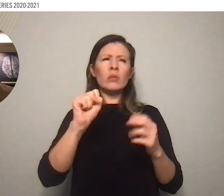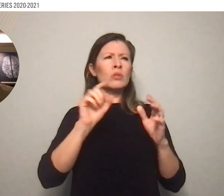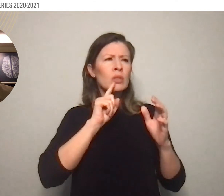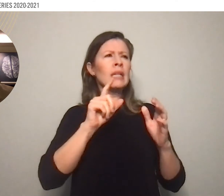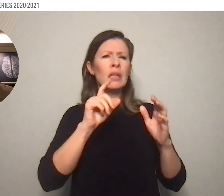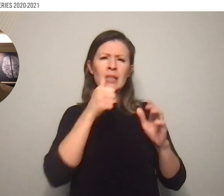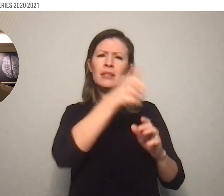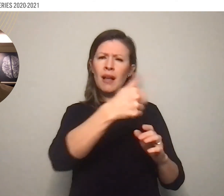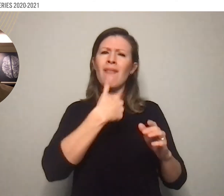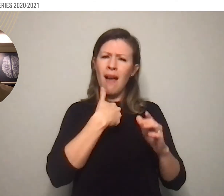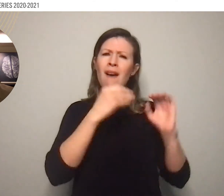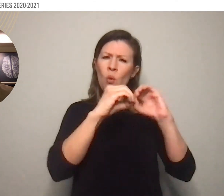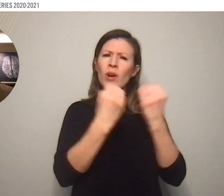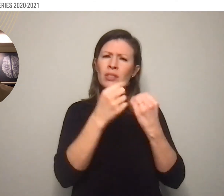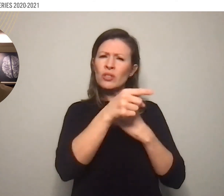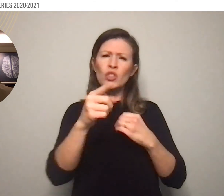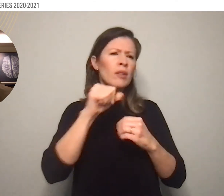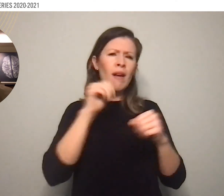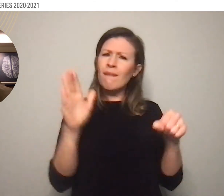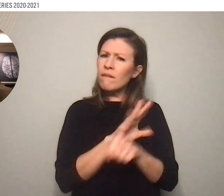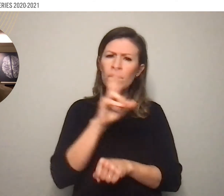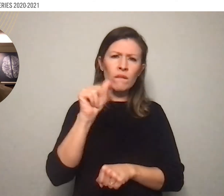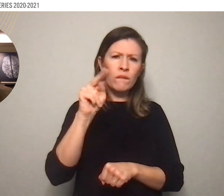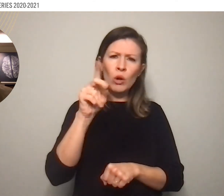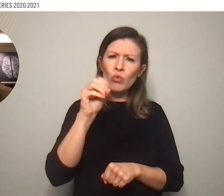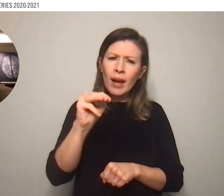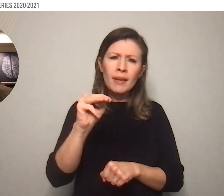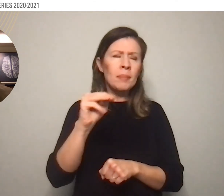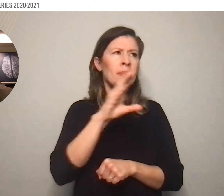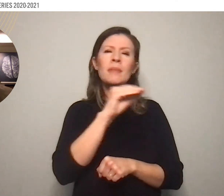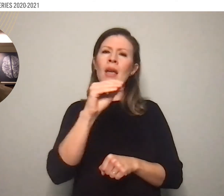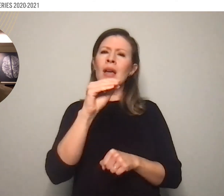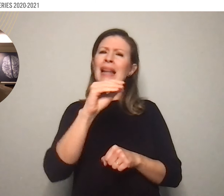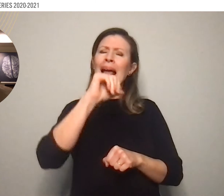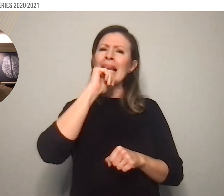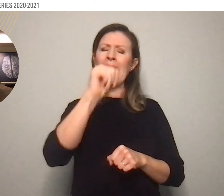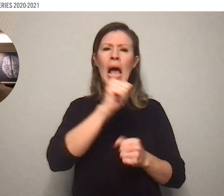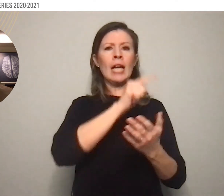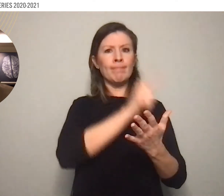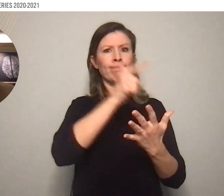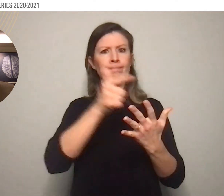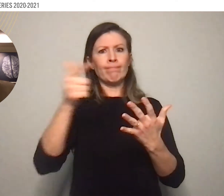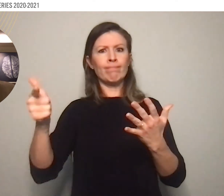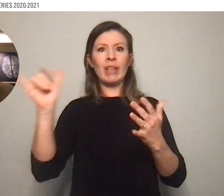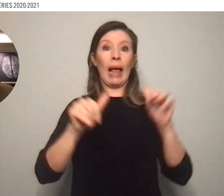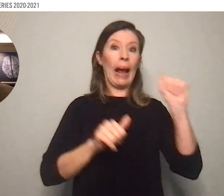in networks that is neither purely random, nor is it obviously regular: meaning